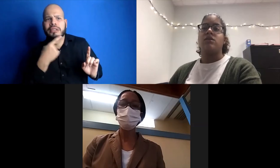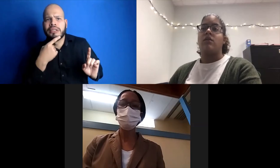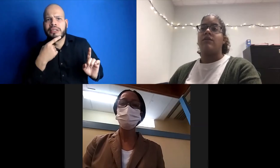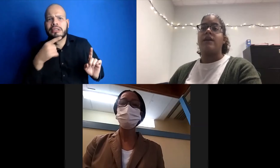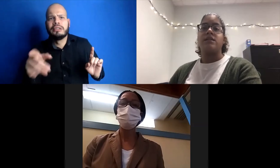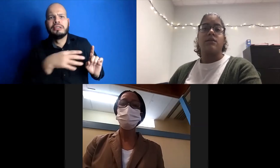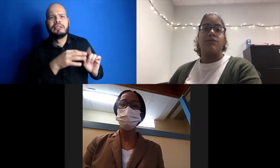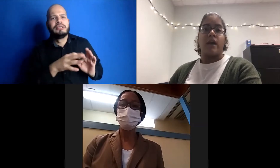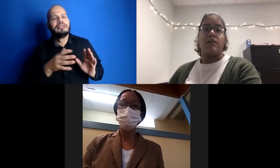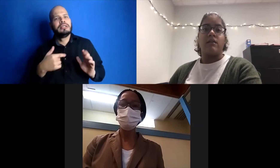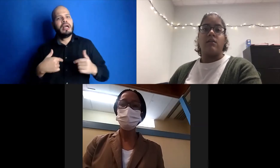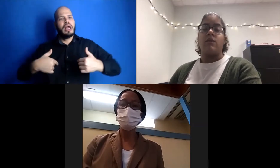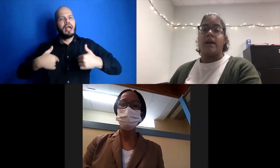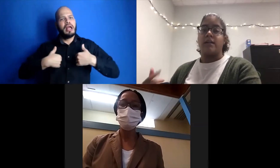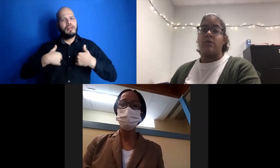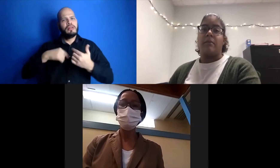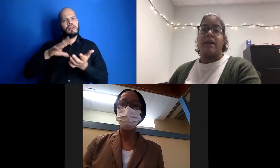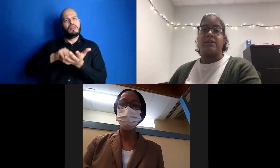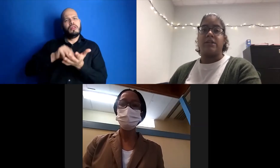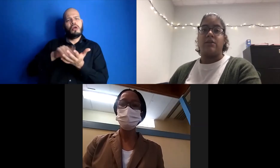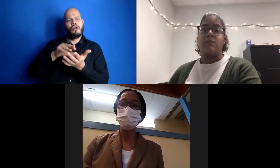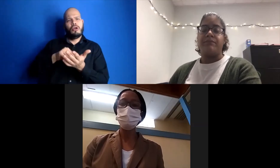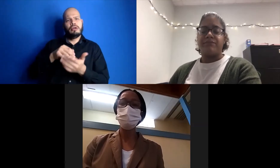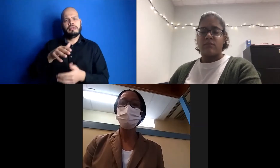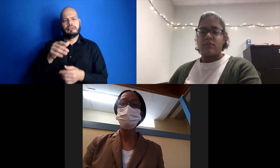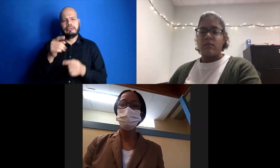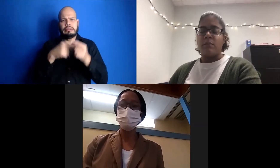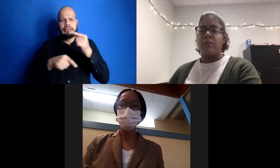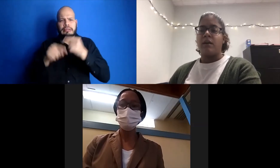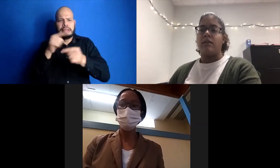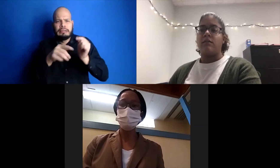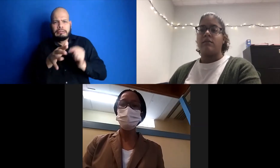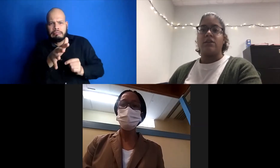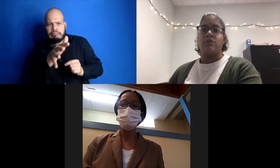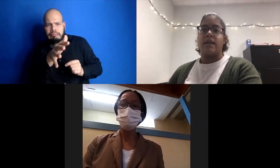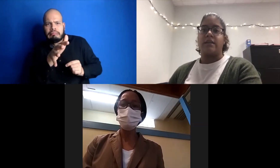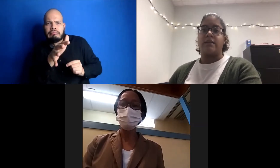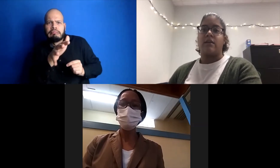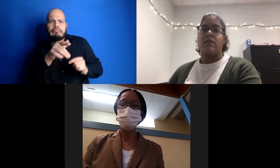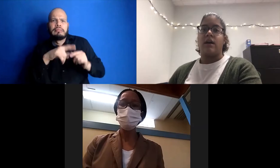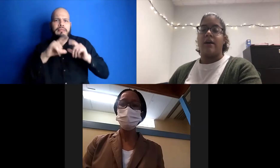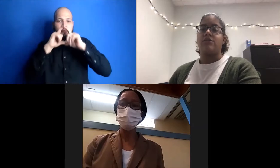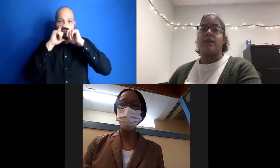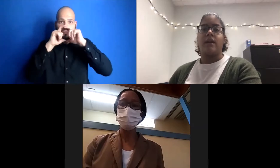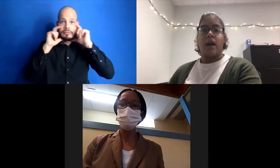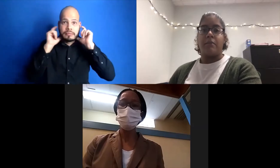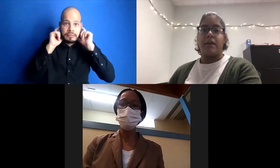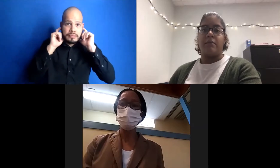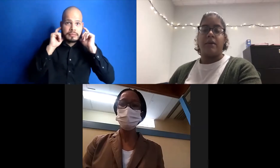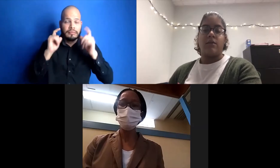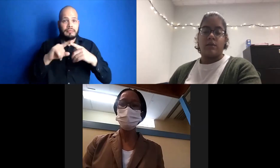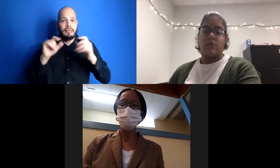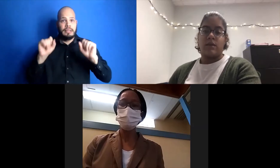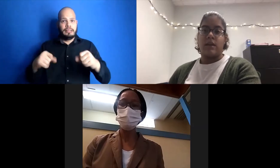if I see a friend who has to wear a mask too but can use ASL I'll try to accommodate like with them